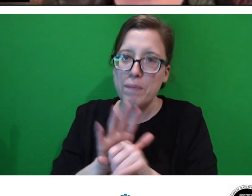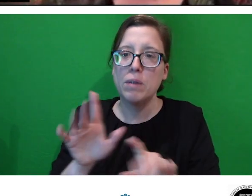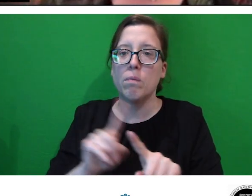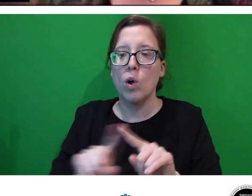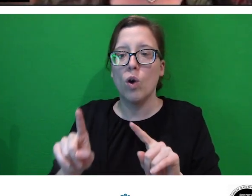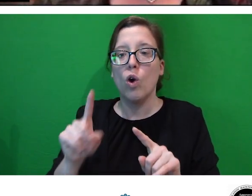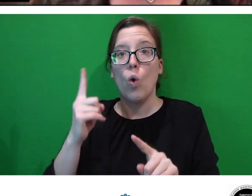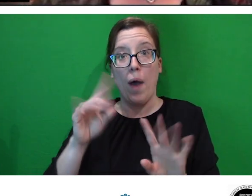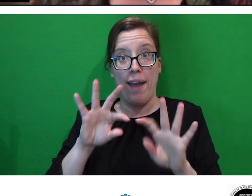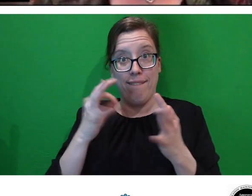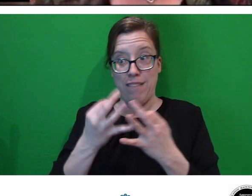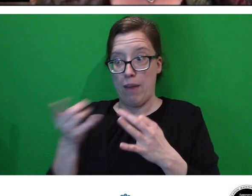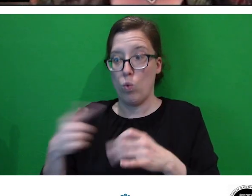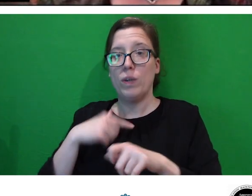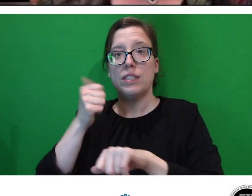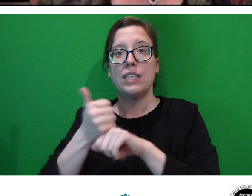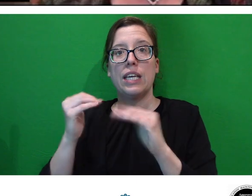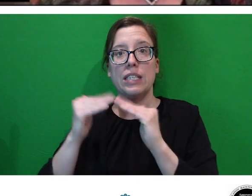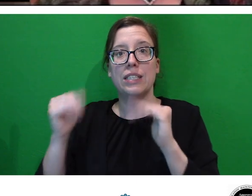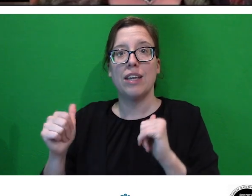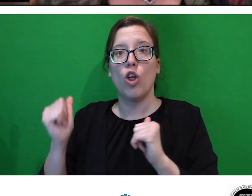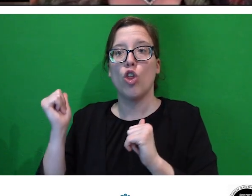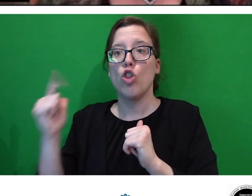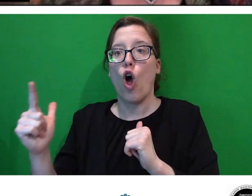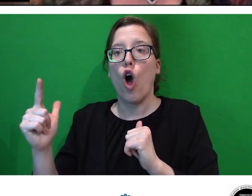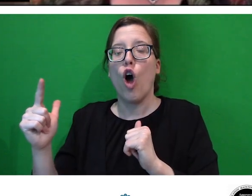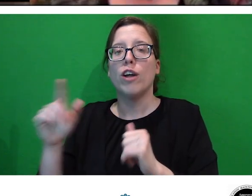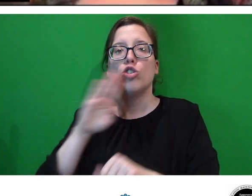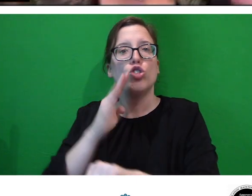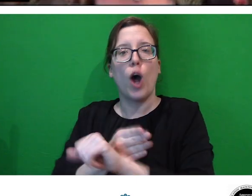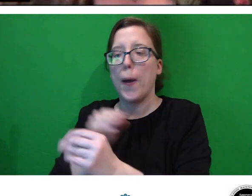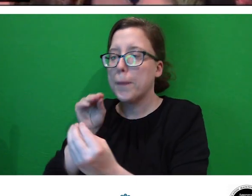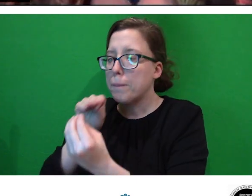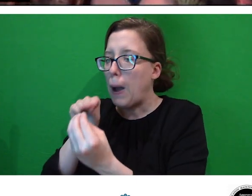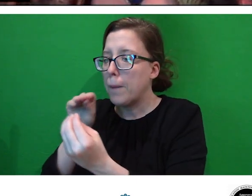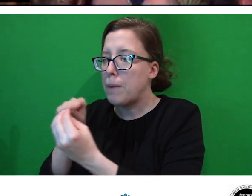beautiful stuff. You know, I wish I had seven hours. I'm not going to keep you seven hours